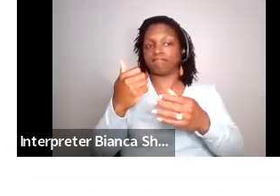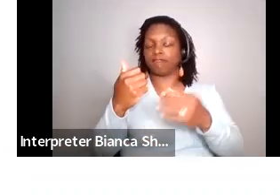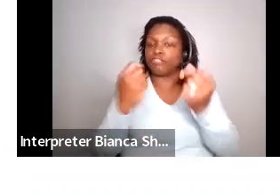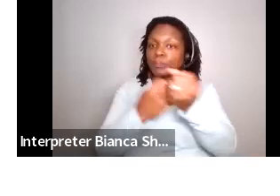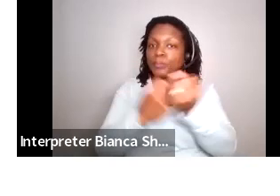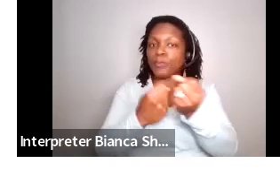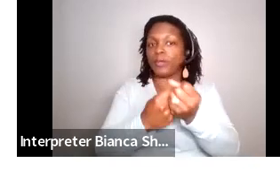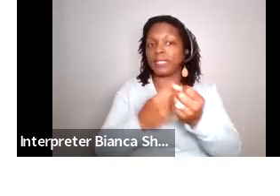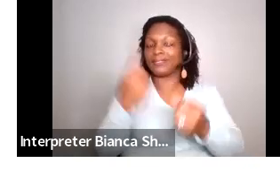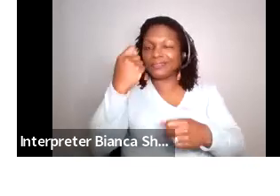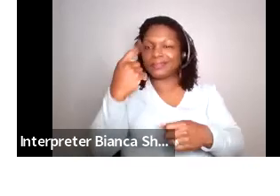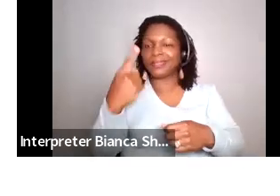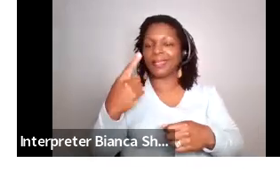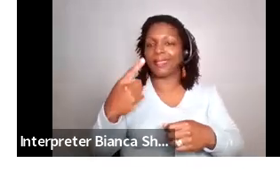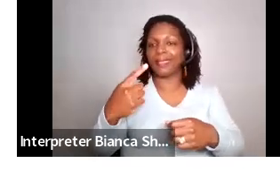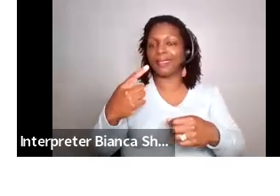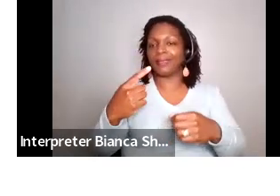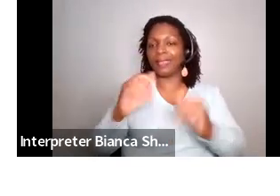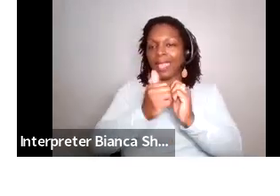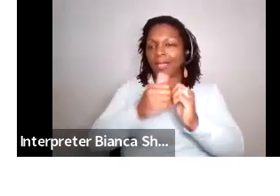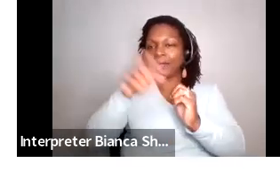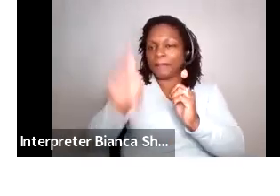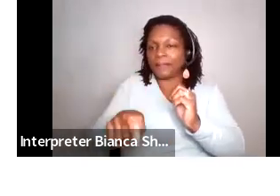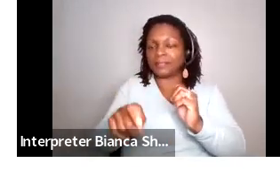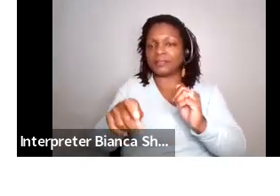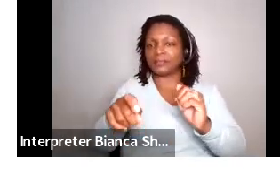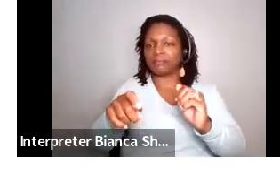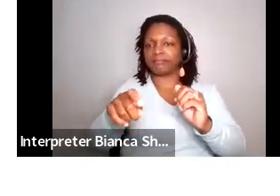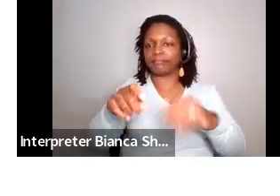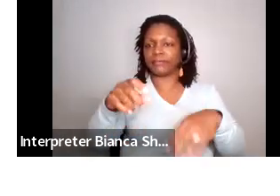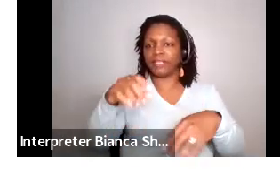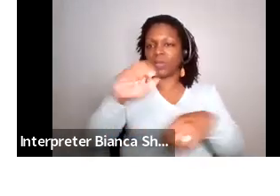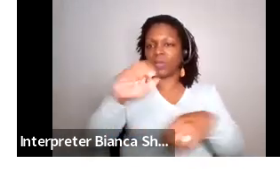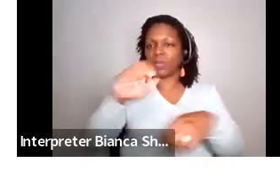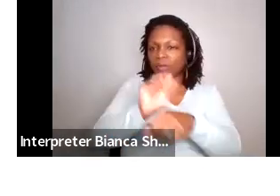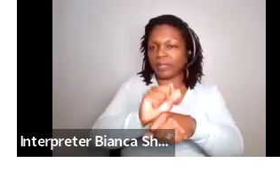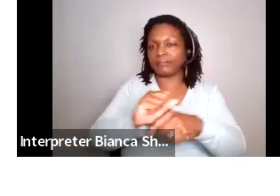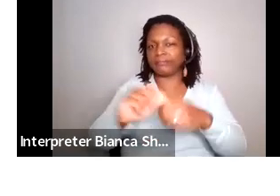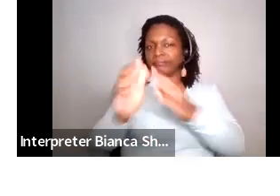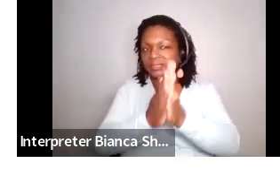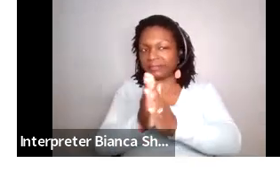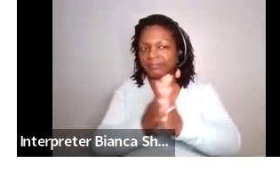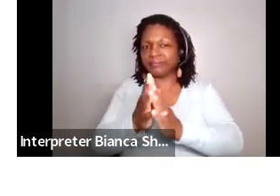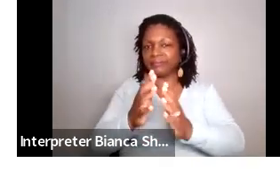Programs and then to identify you and manage social security work incentives.